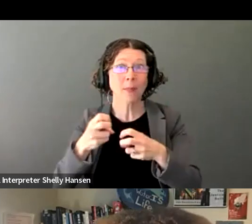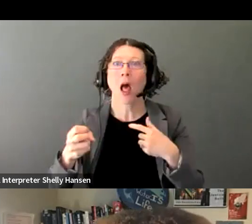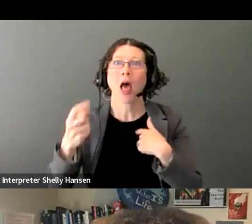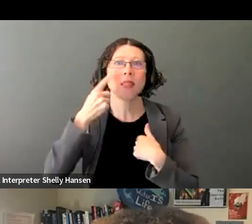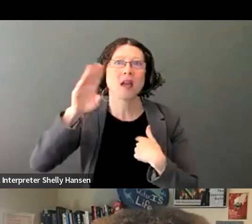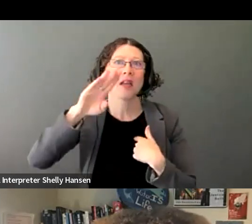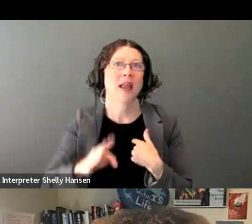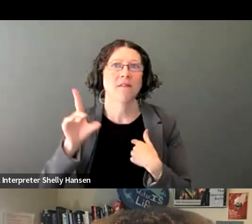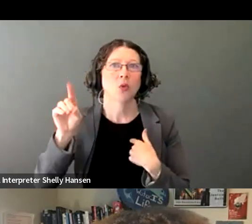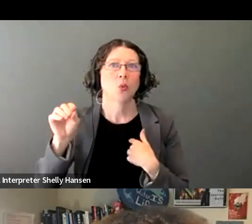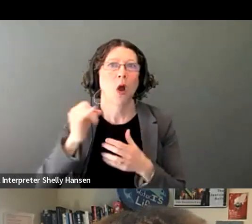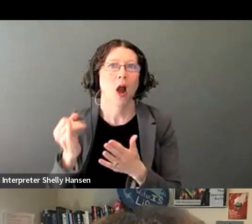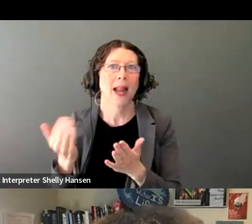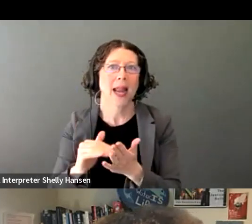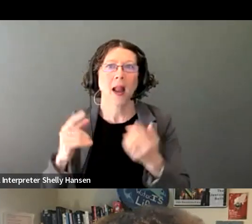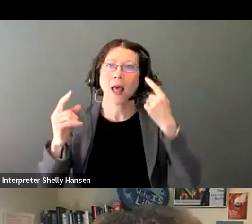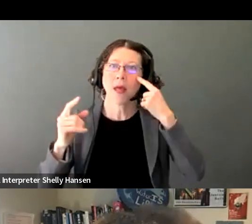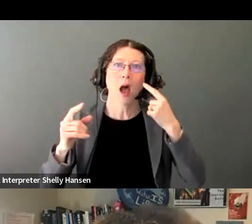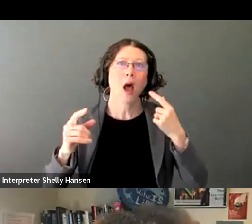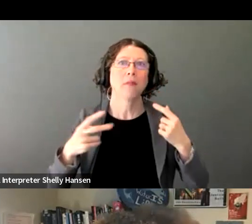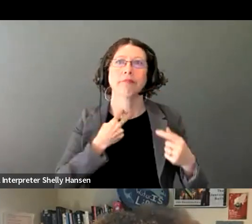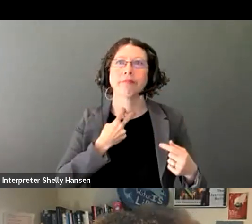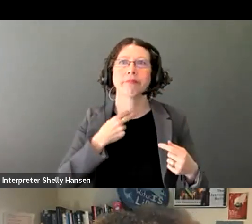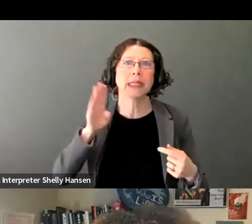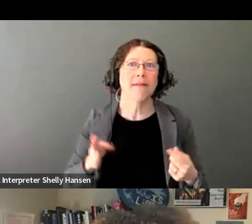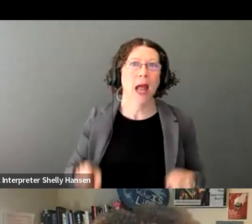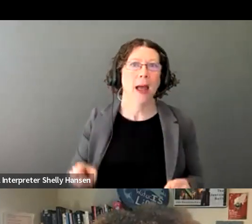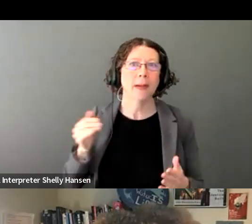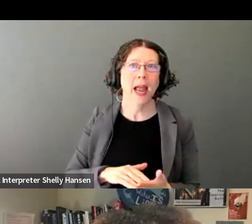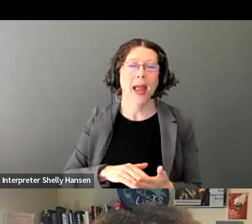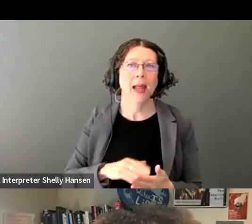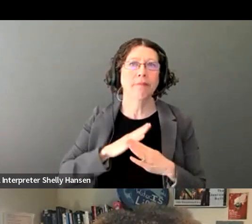And when I entered art, I definitely could not hold a brush.